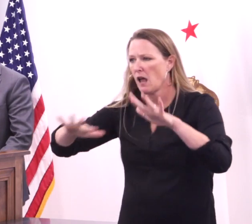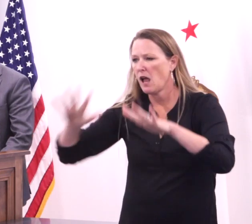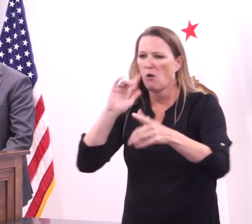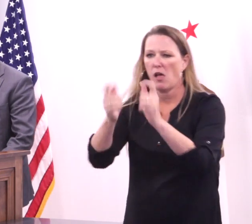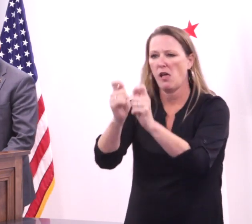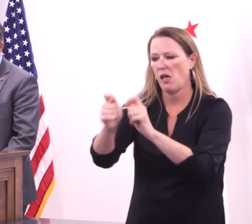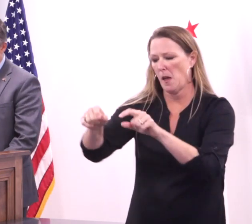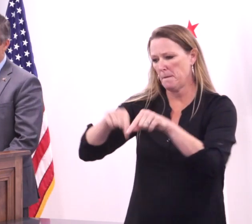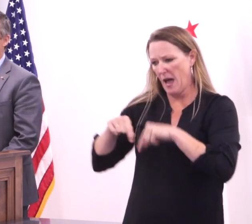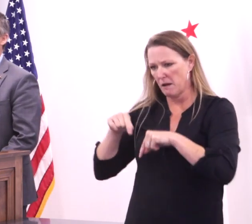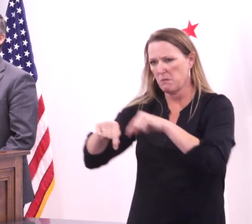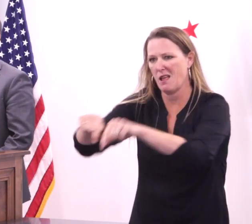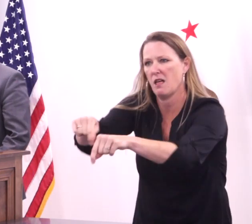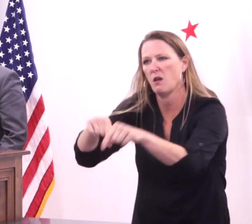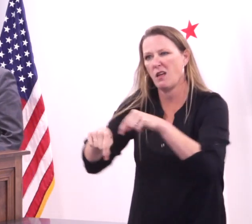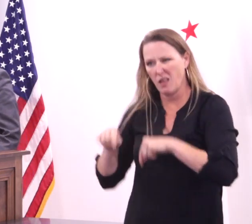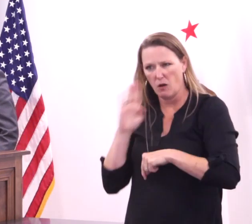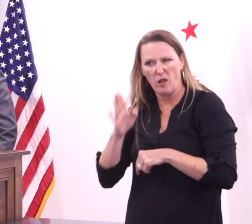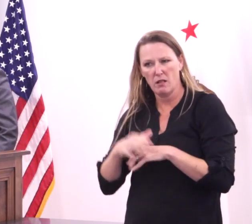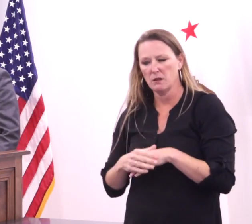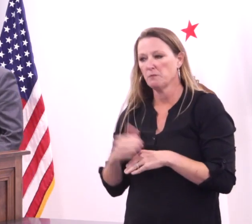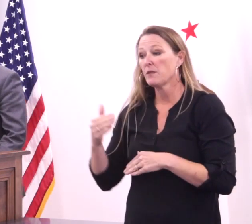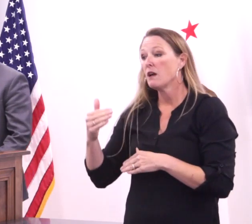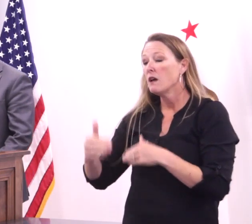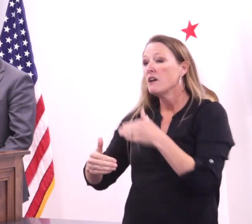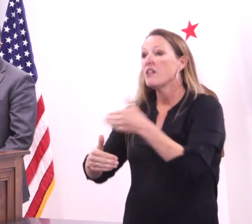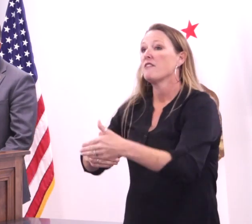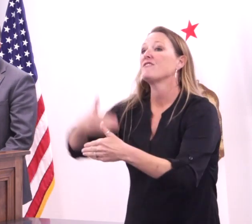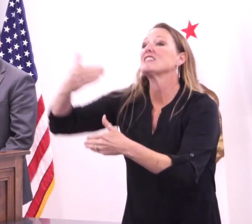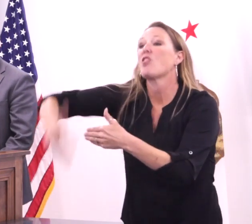Again, based on deserving conditions in real-time,